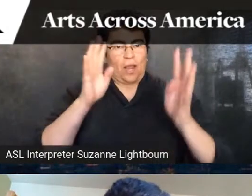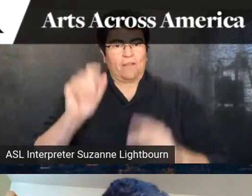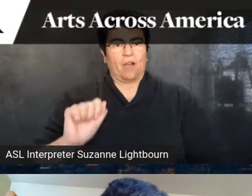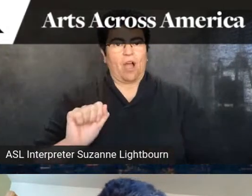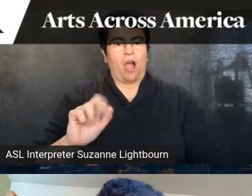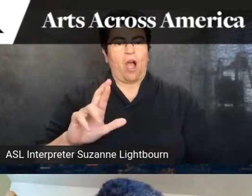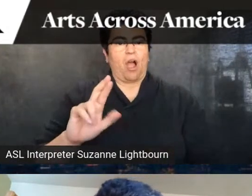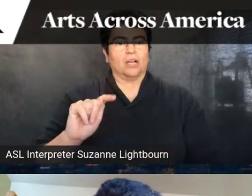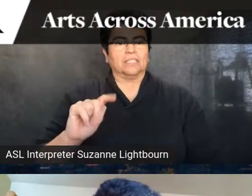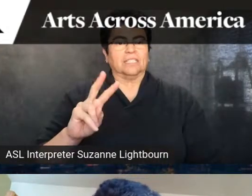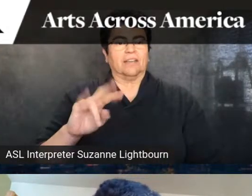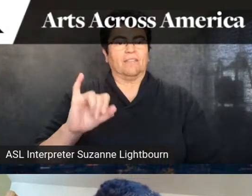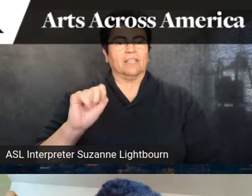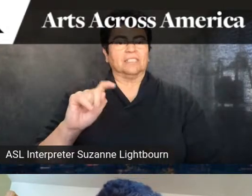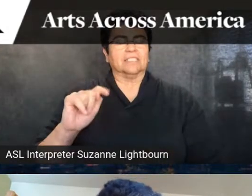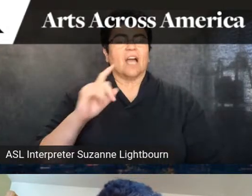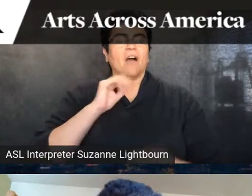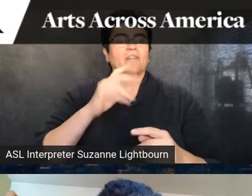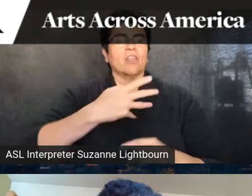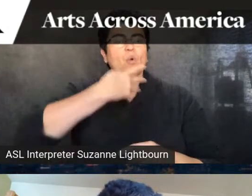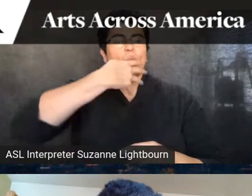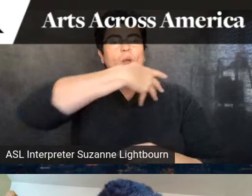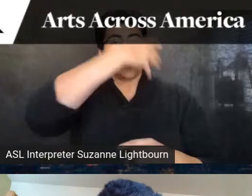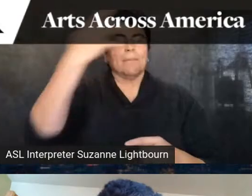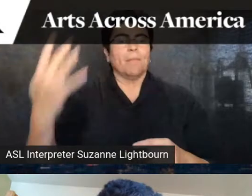of the Rainbow Butterfly Cafe.